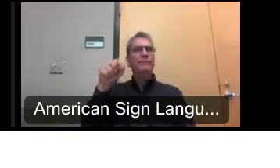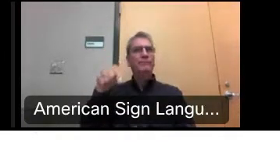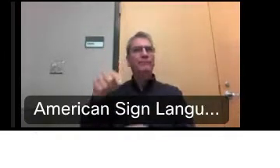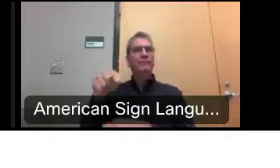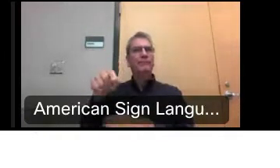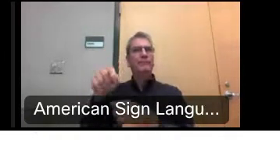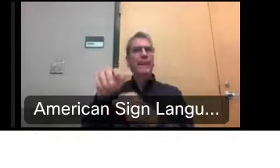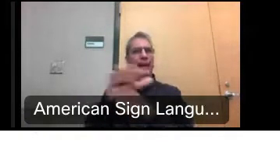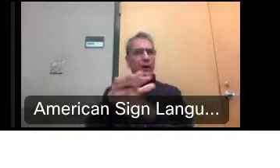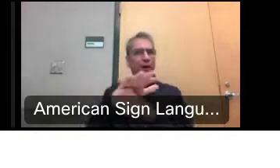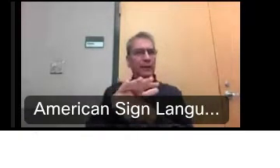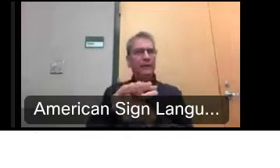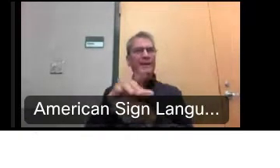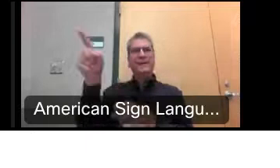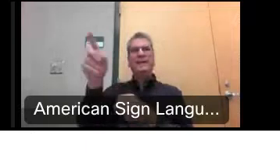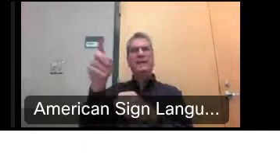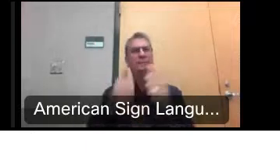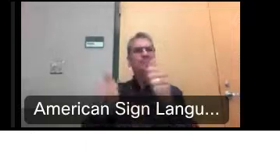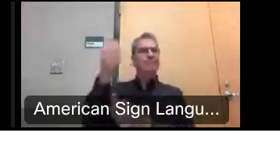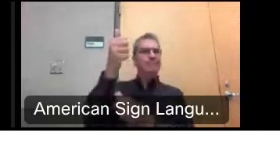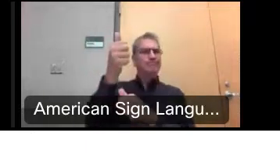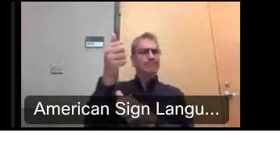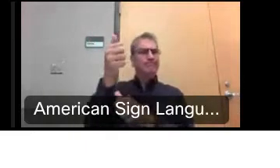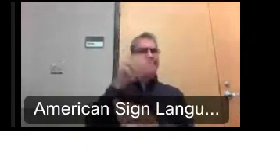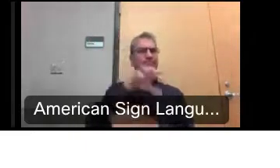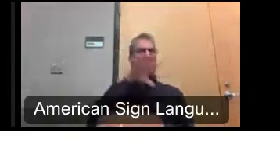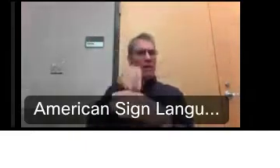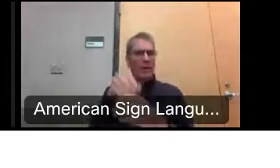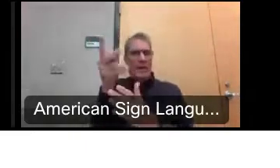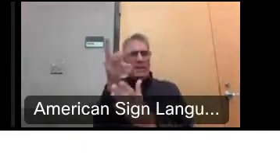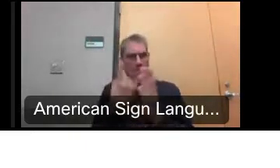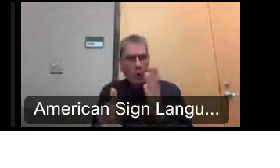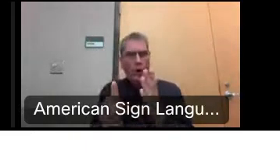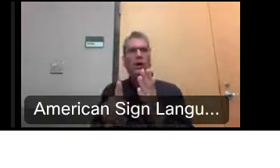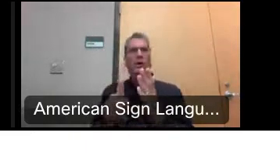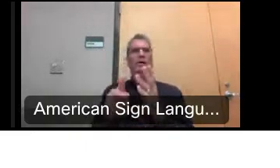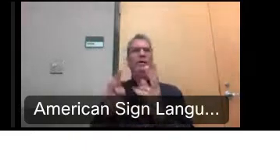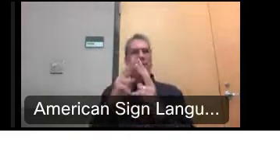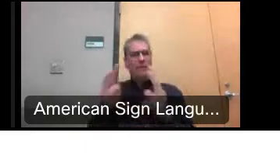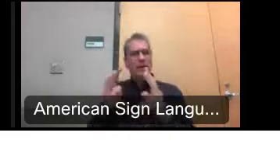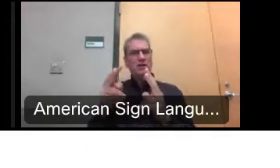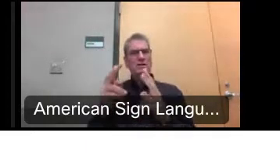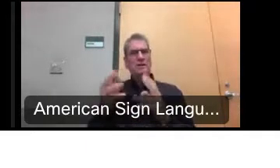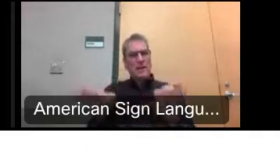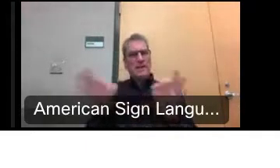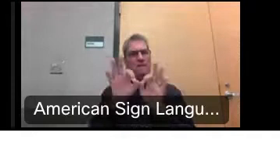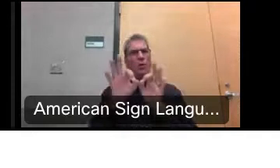part in planning this summit and brought a very important and valued practical perspective.